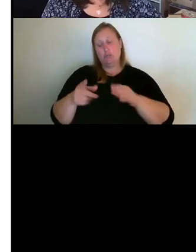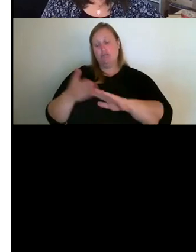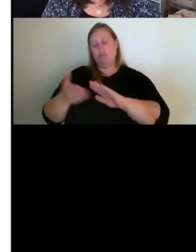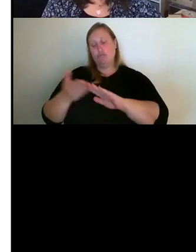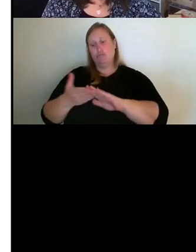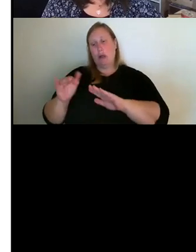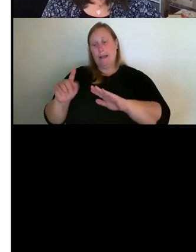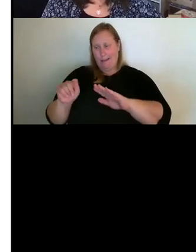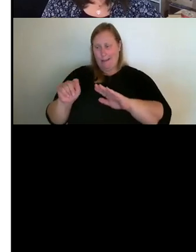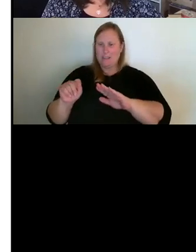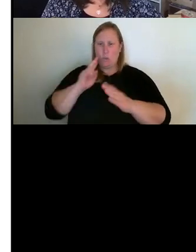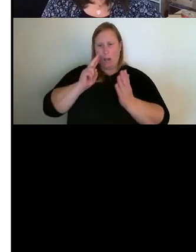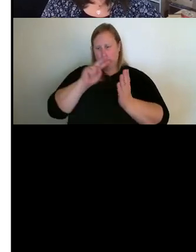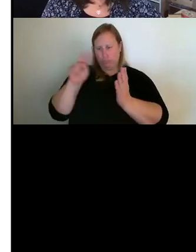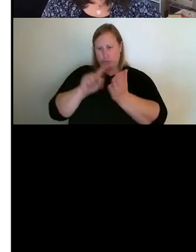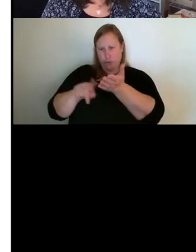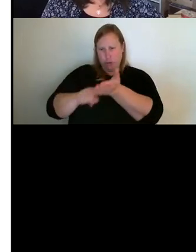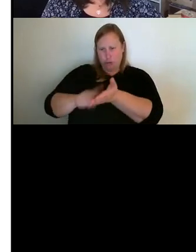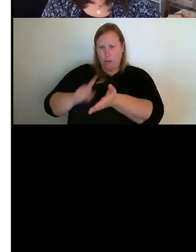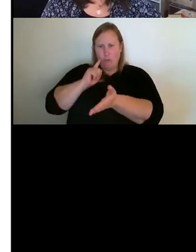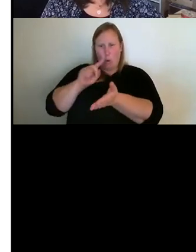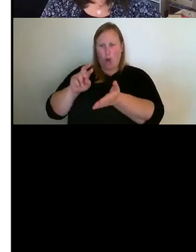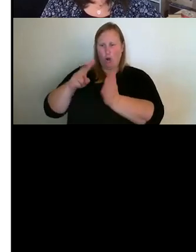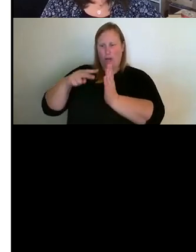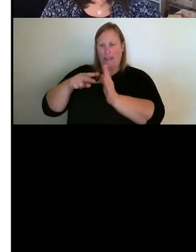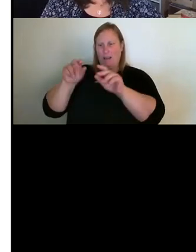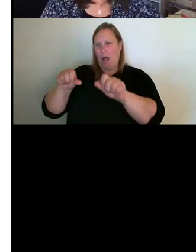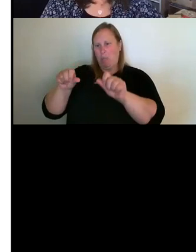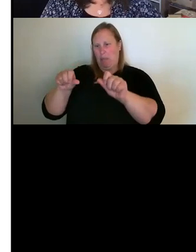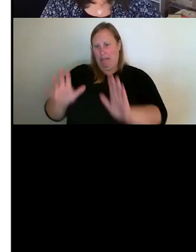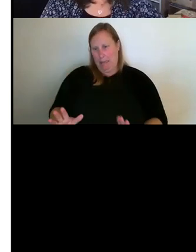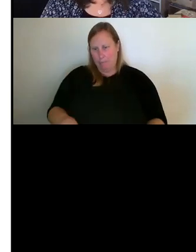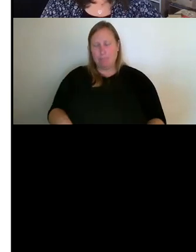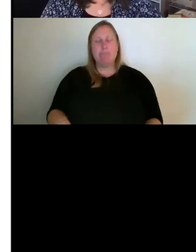the readability statistics. I am specifically interested when I am